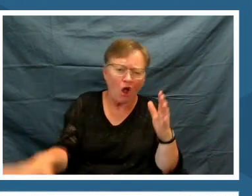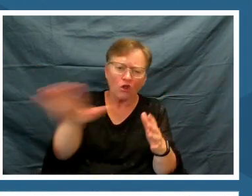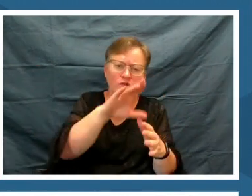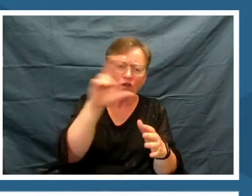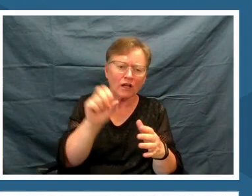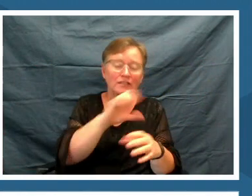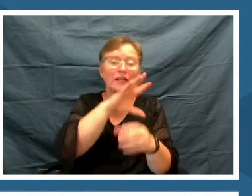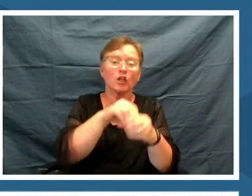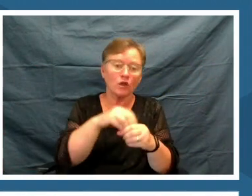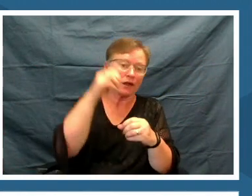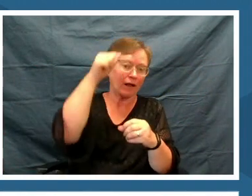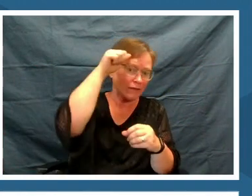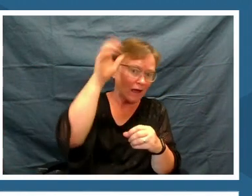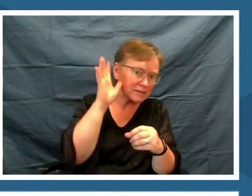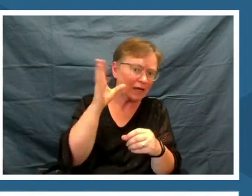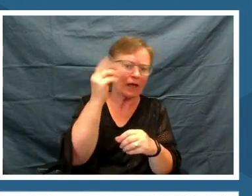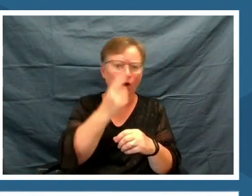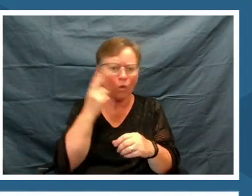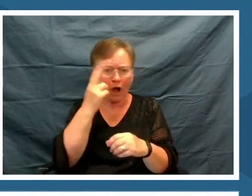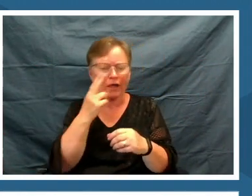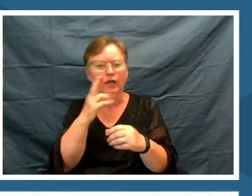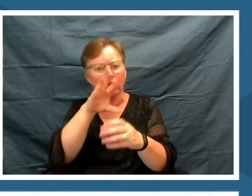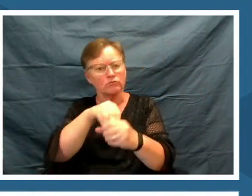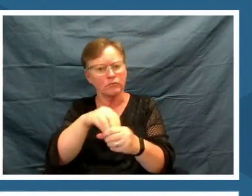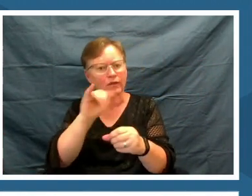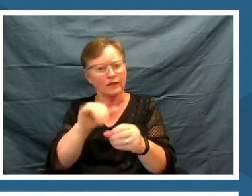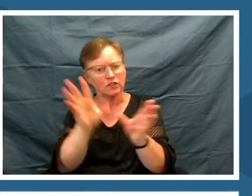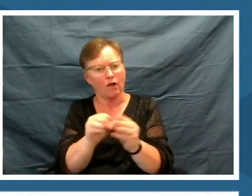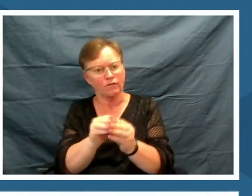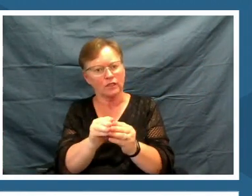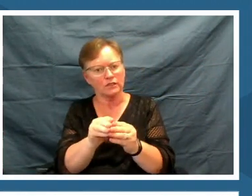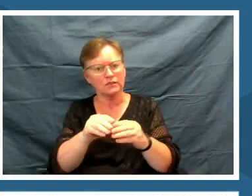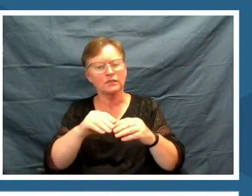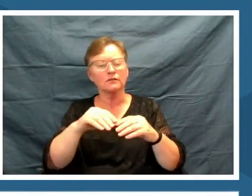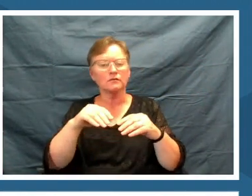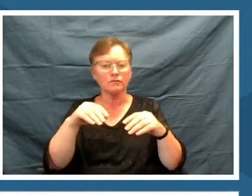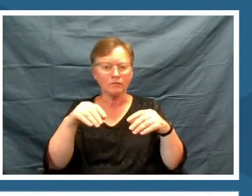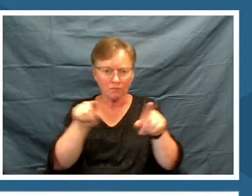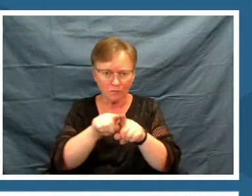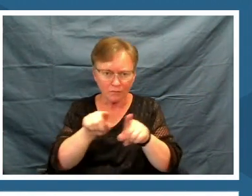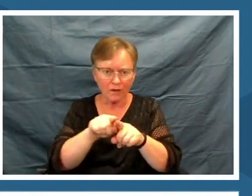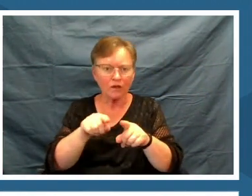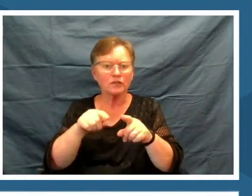uspto's annual national summer teacher